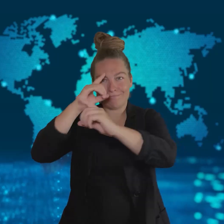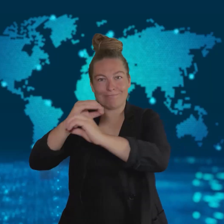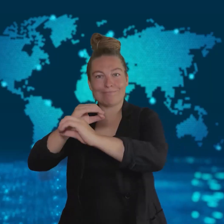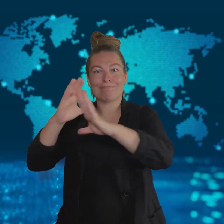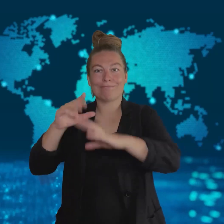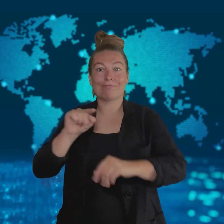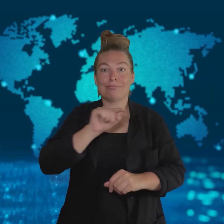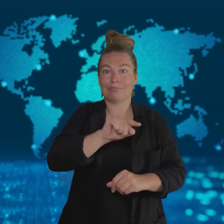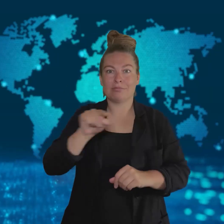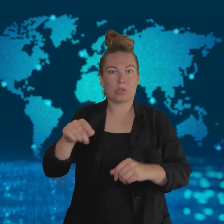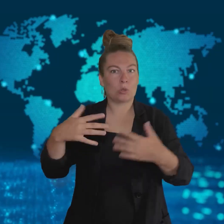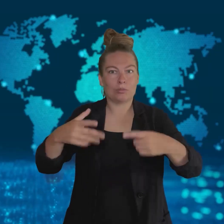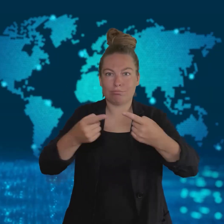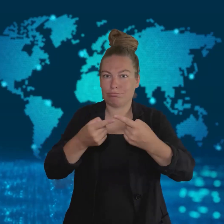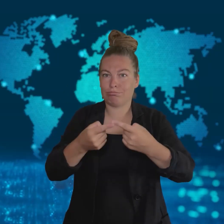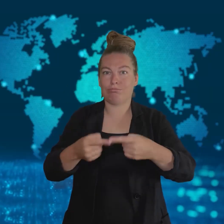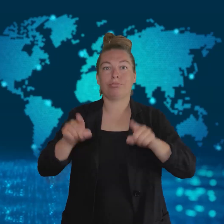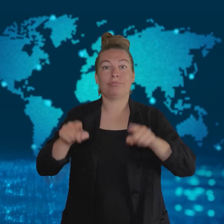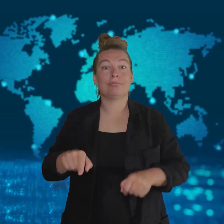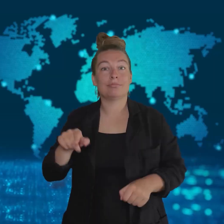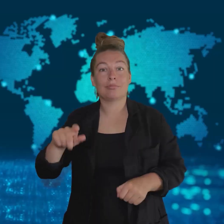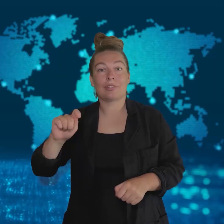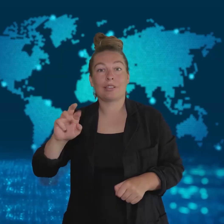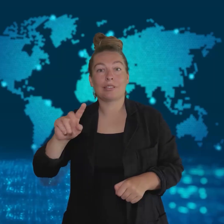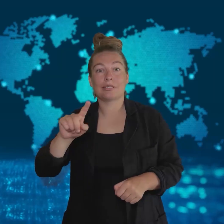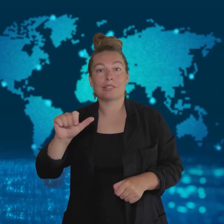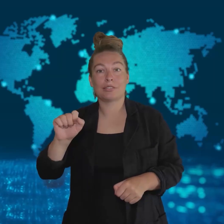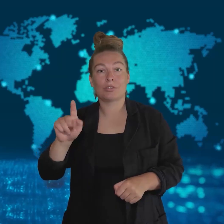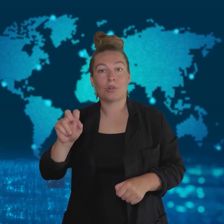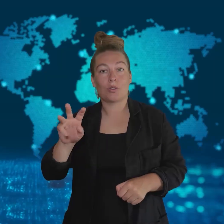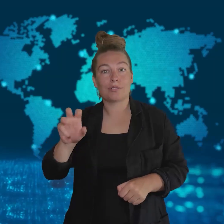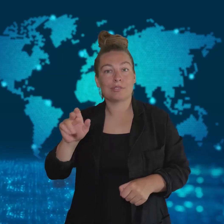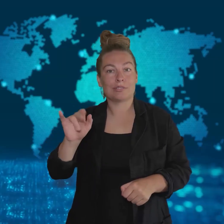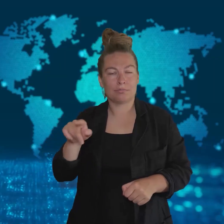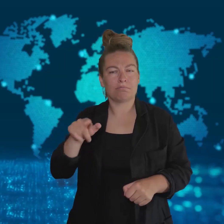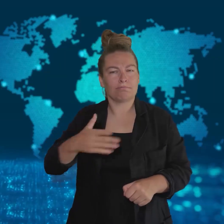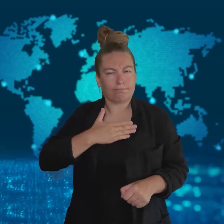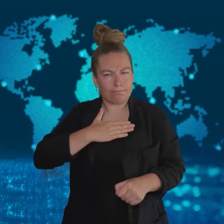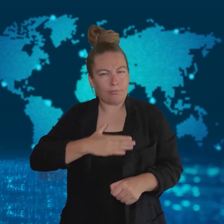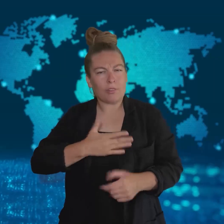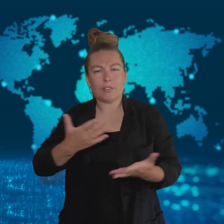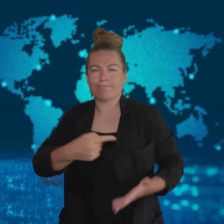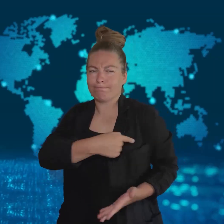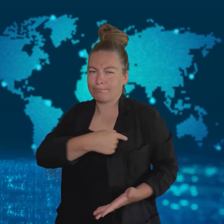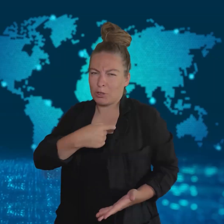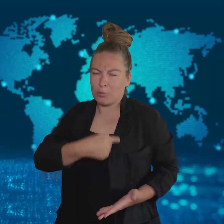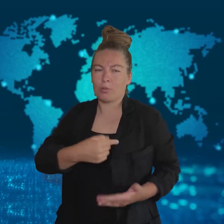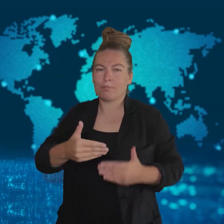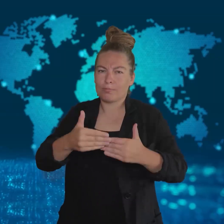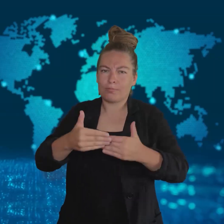Nawrocki received 30% of the vote.